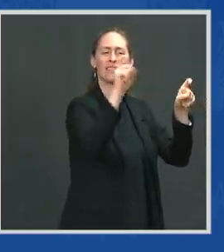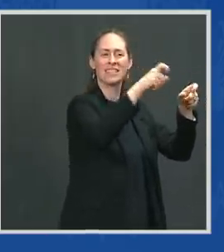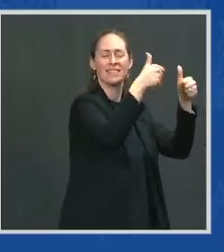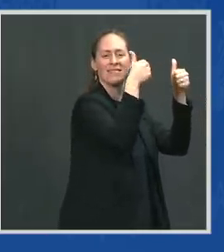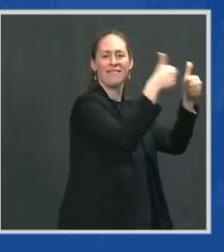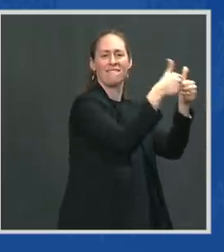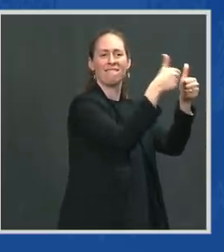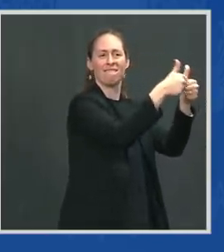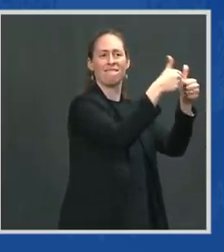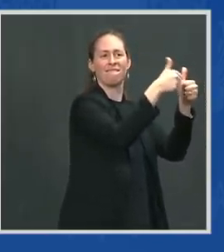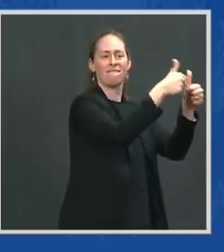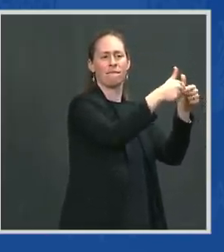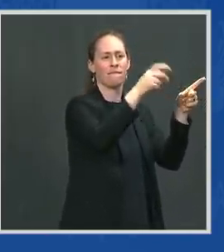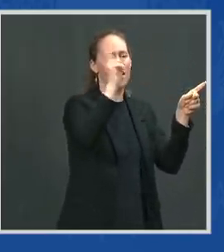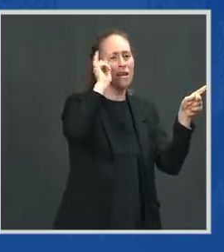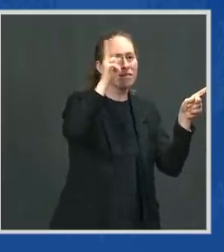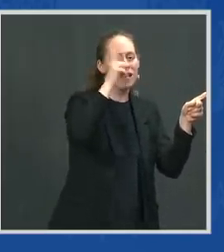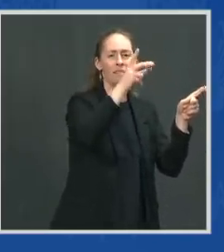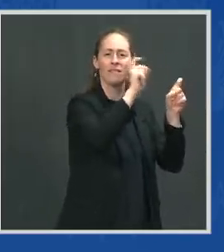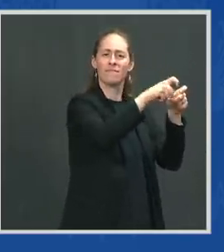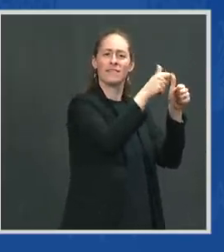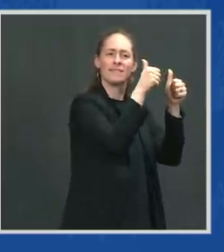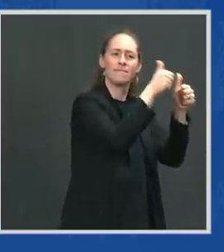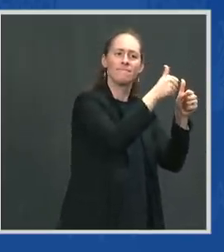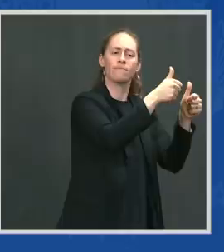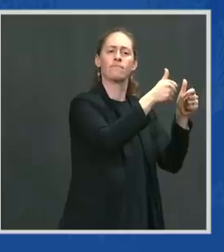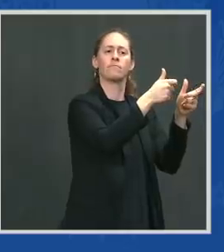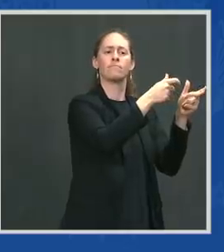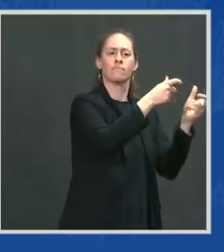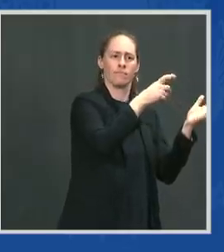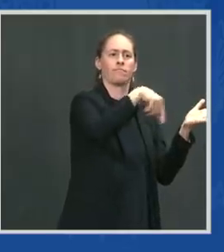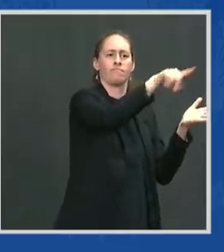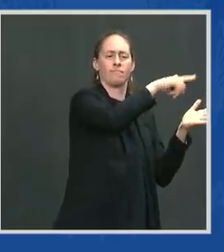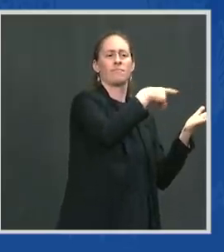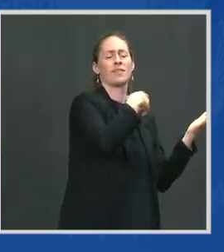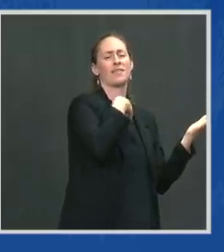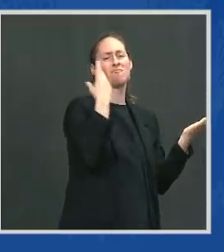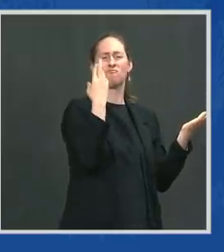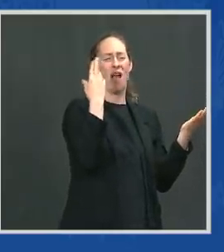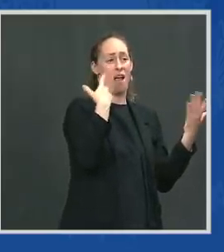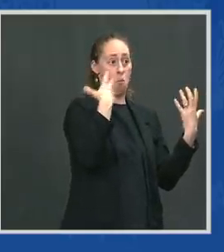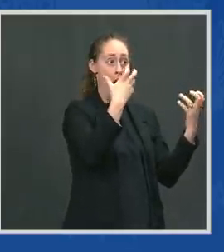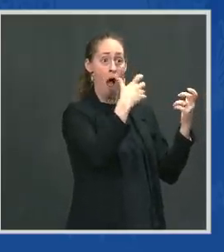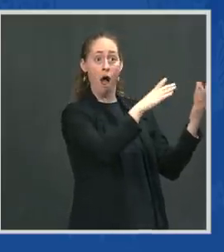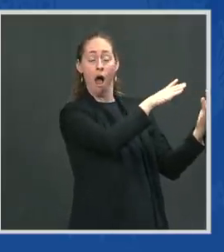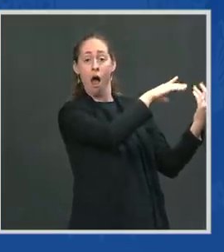from which to attack our homeland again. We did that. We accomplished that objective.